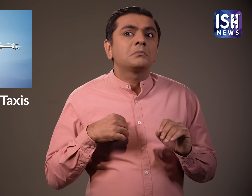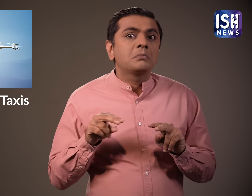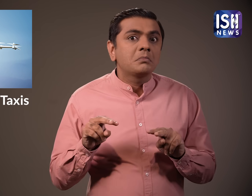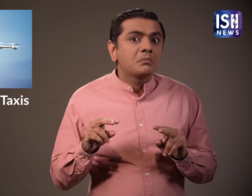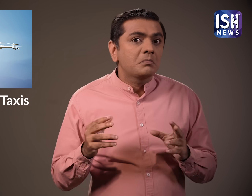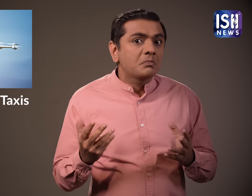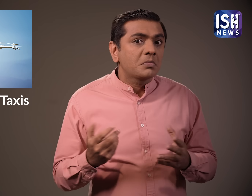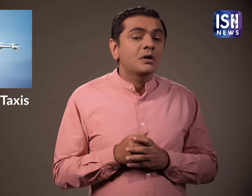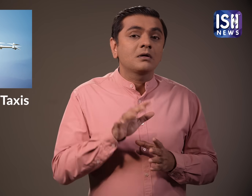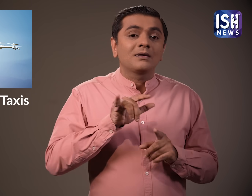Now isn't that amazing.